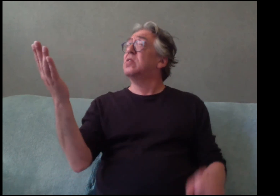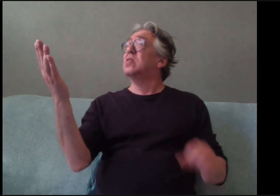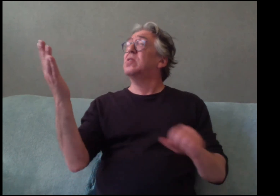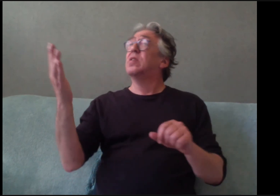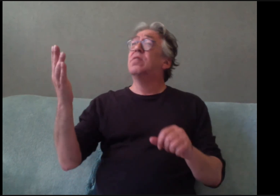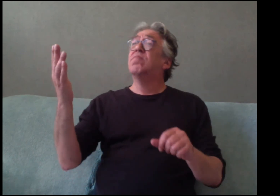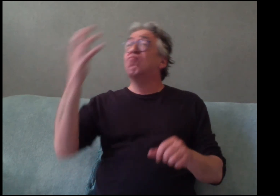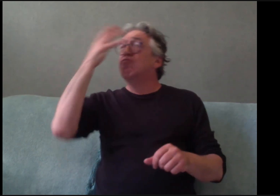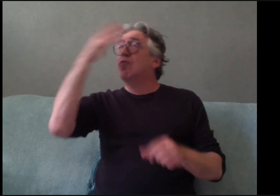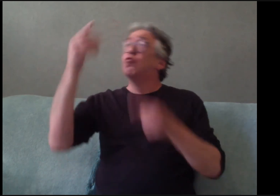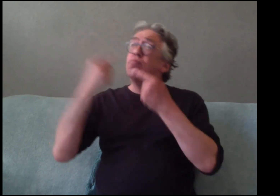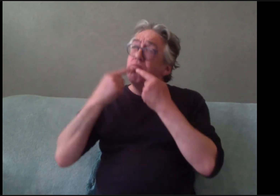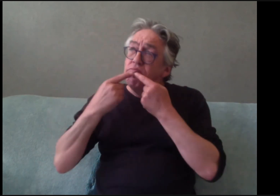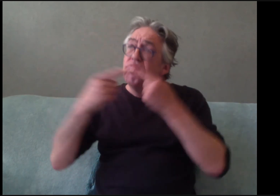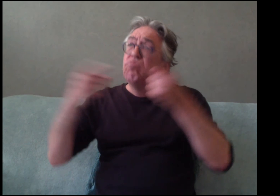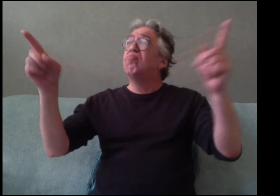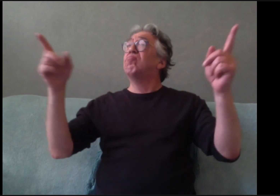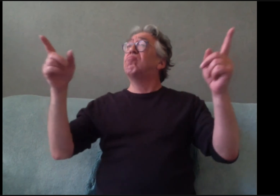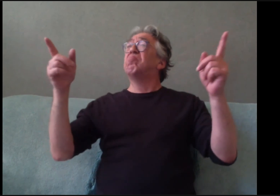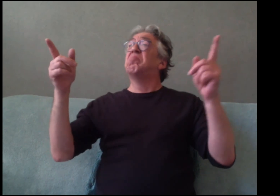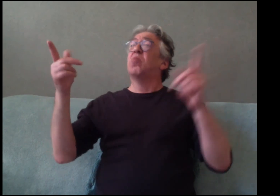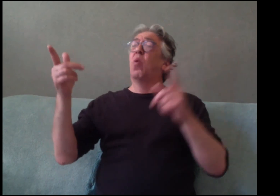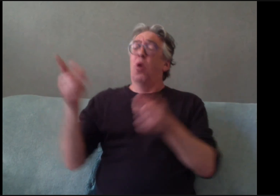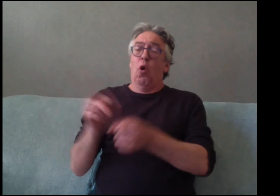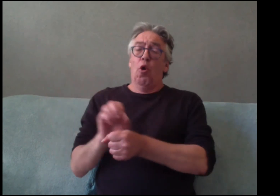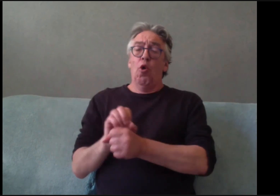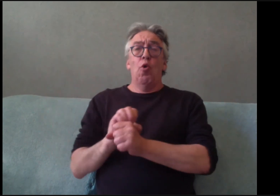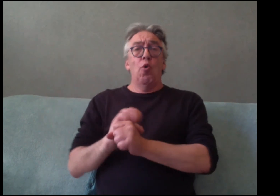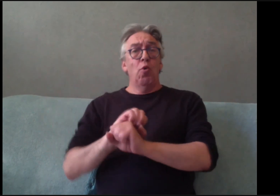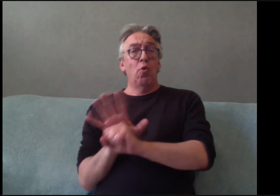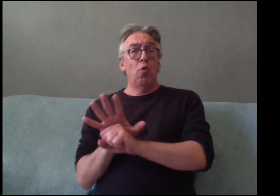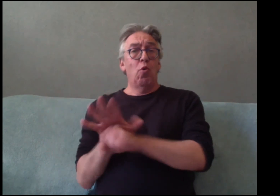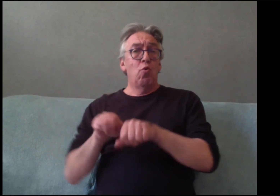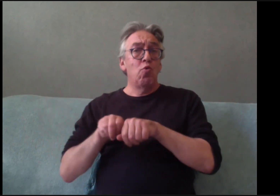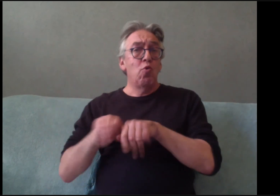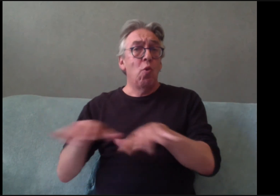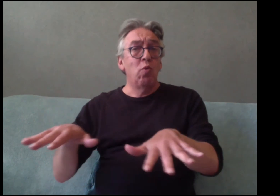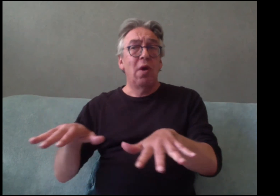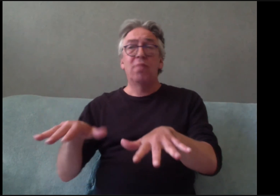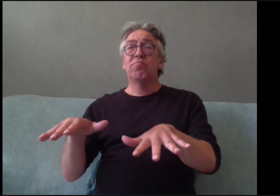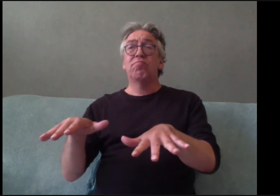...Broadcast or press conference about COVID-19 organized in France?